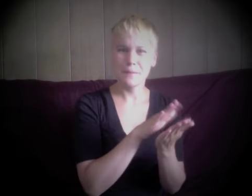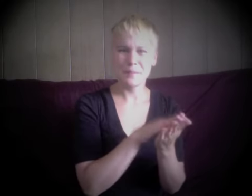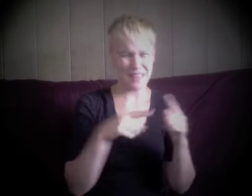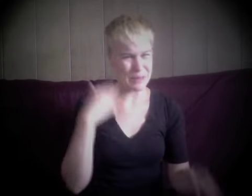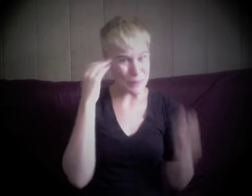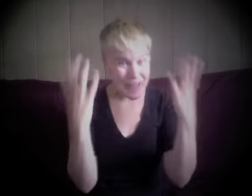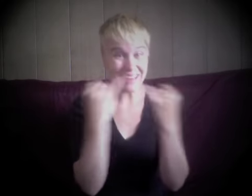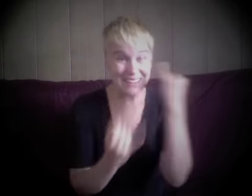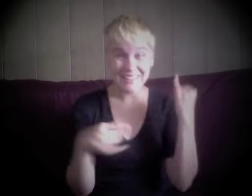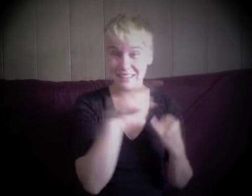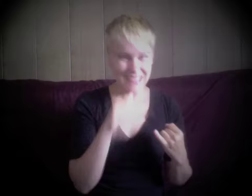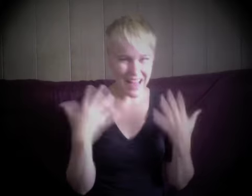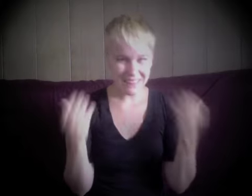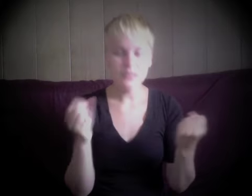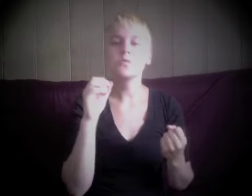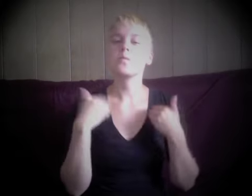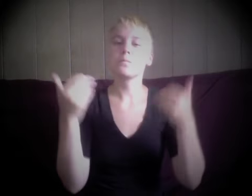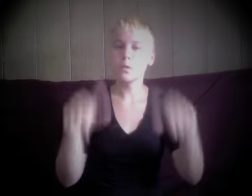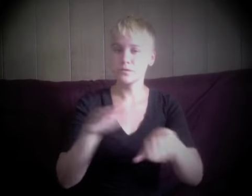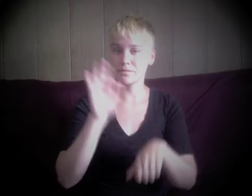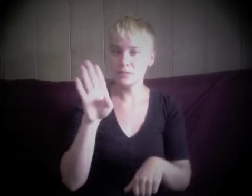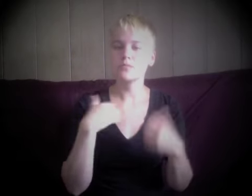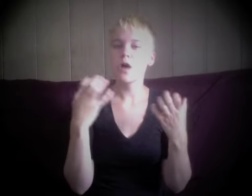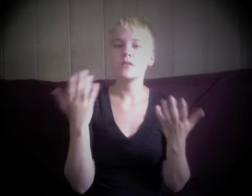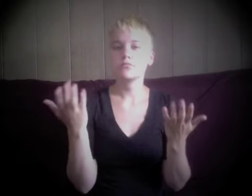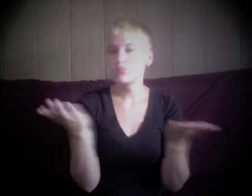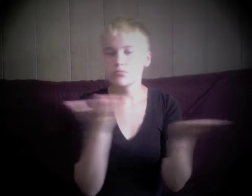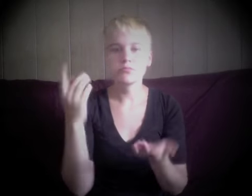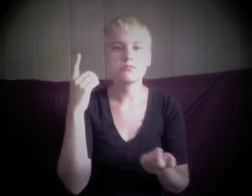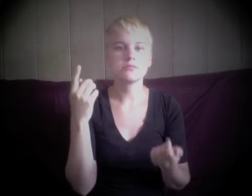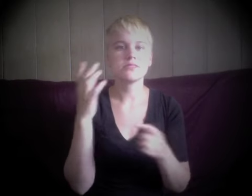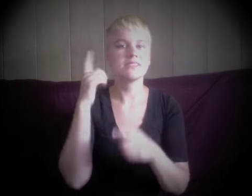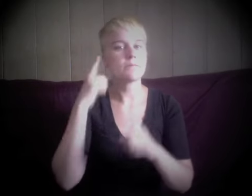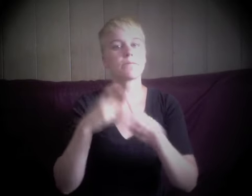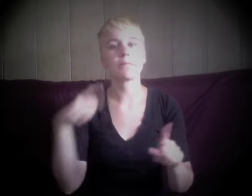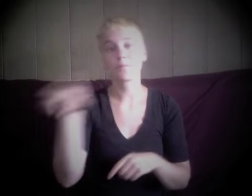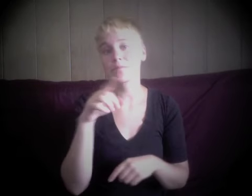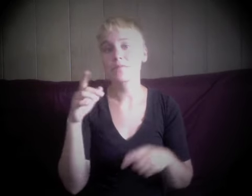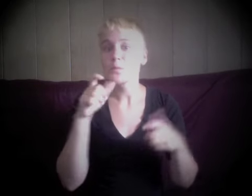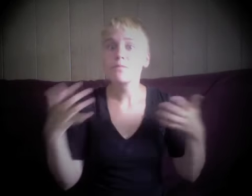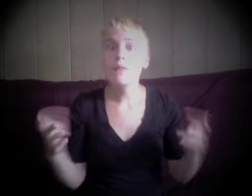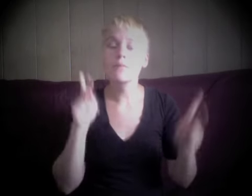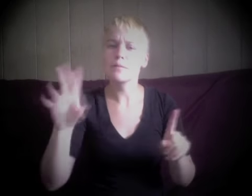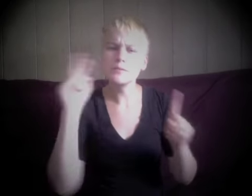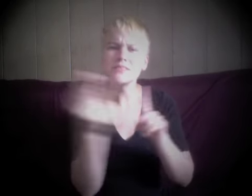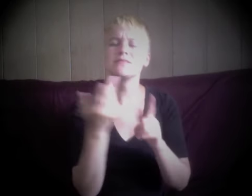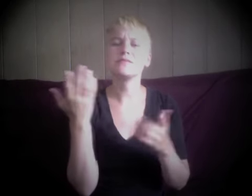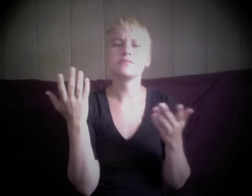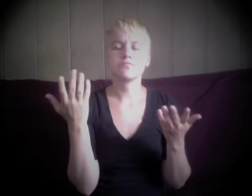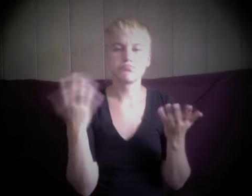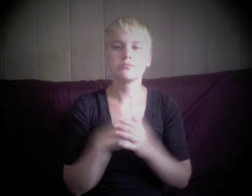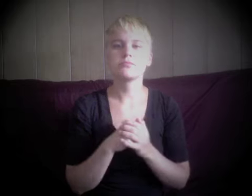I constantly see thin people getting compliments while they are not always healthy. It bothered me. I decided to post on my Facebook about my feelings, and asked fat people to share their resources and thoughts.